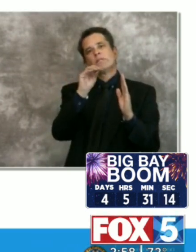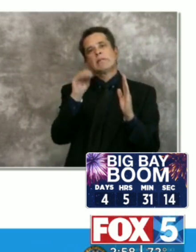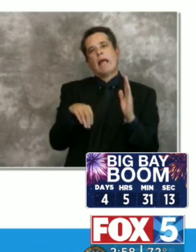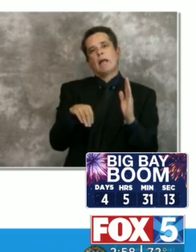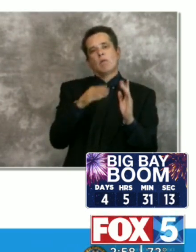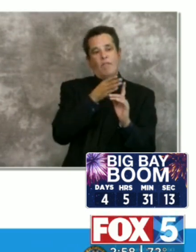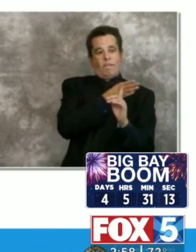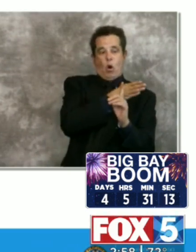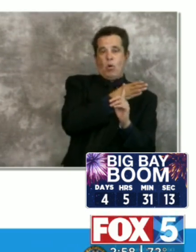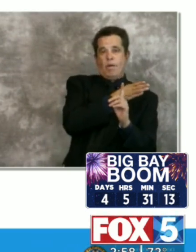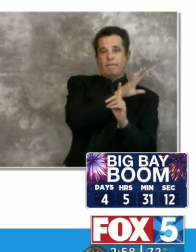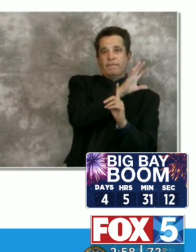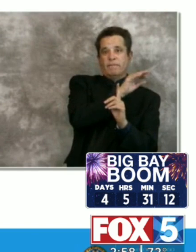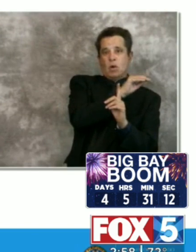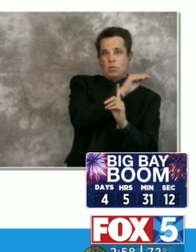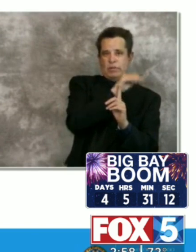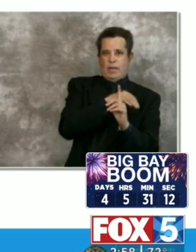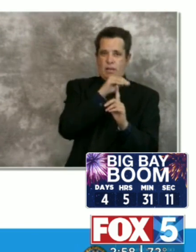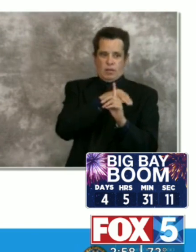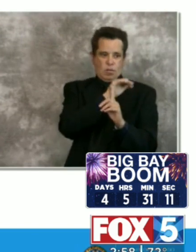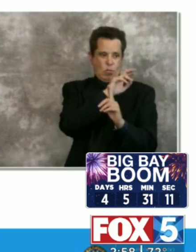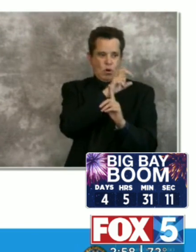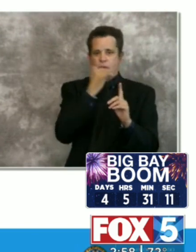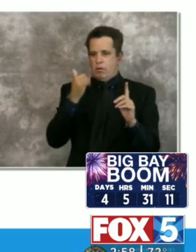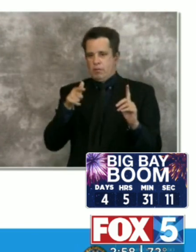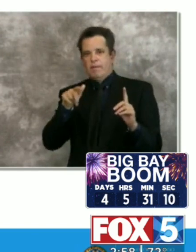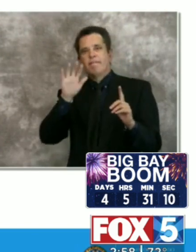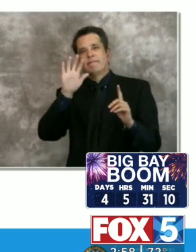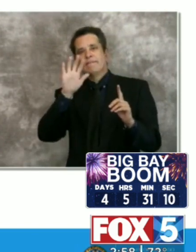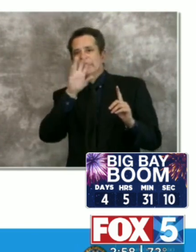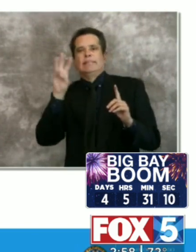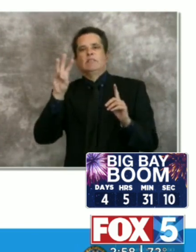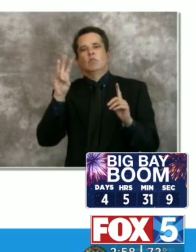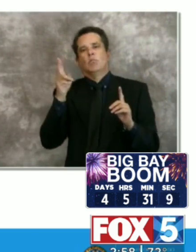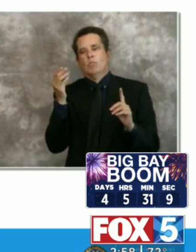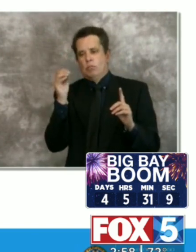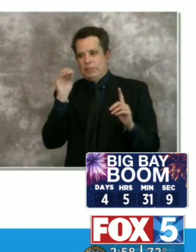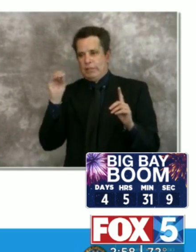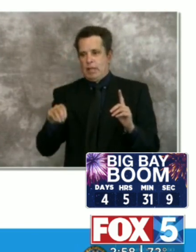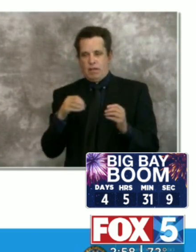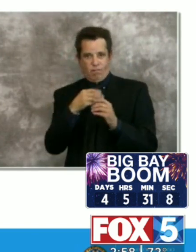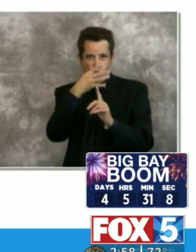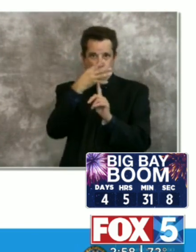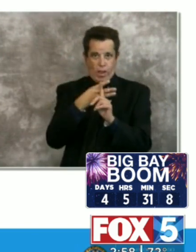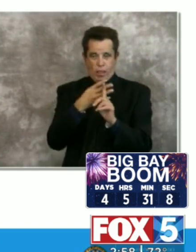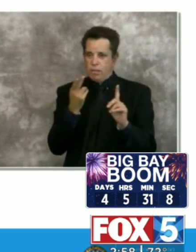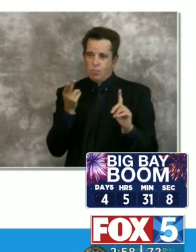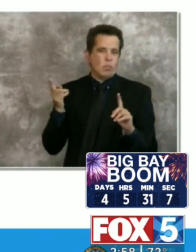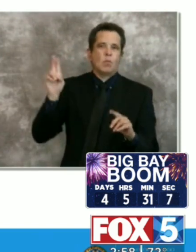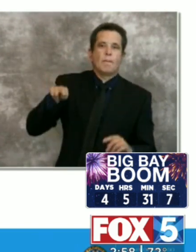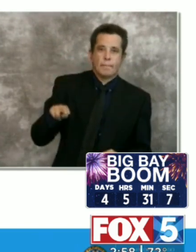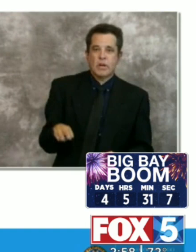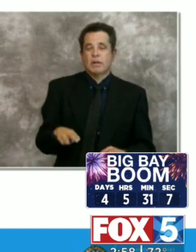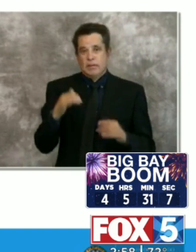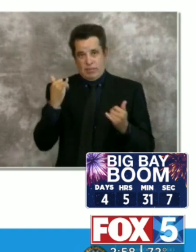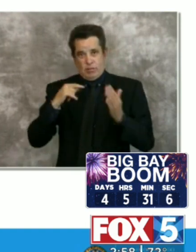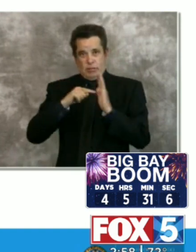PERCENTAGE IS INCREASING. AND IT IS INCREASE JUST OVER A FROM JUST OVER 50% OF THE EARLY ONSET OF THE PANDEMIC.